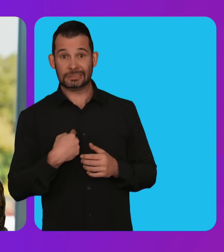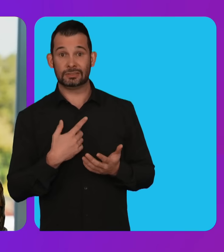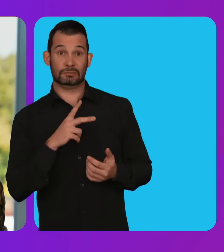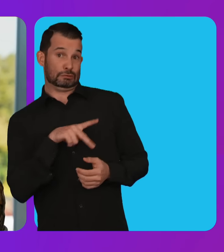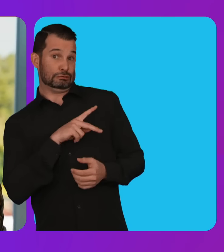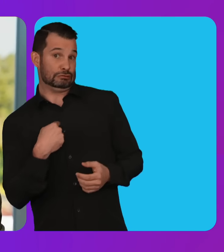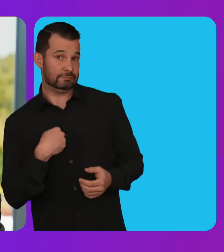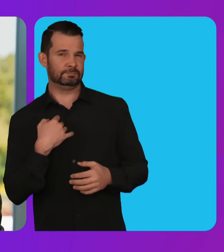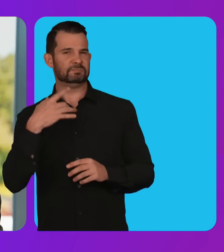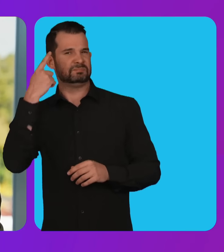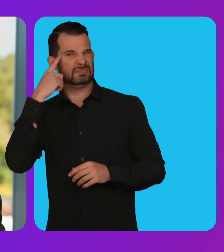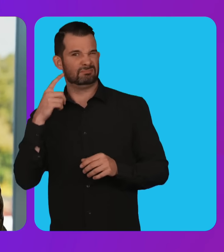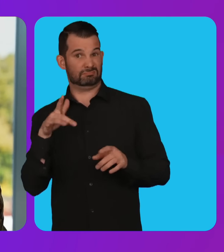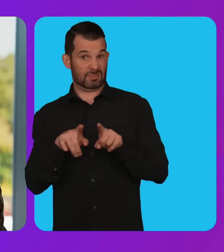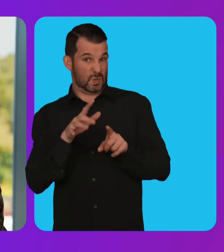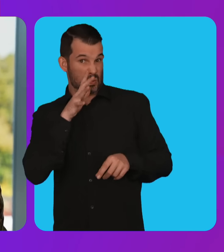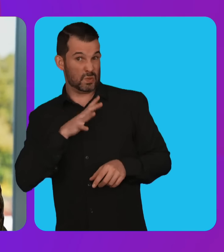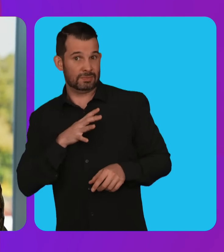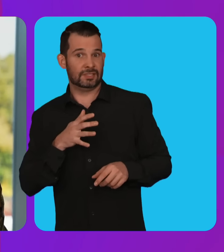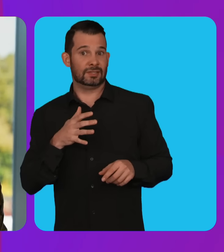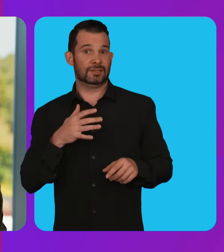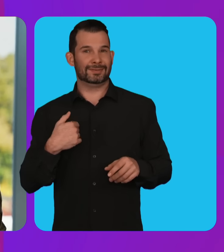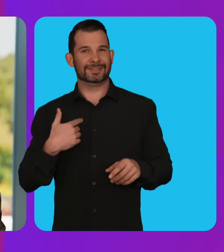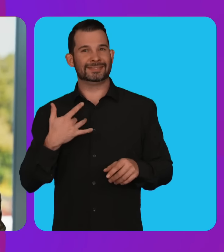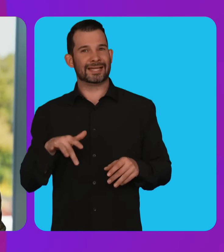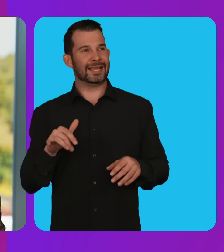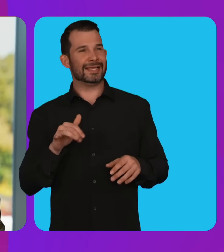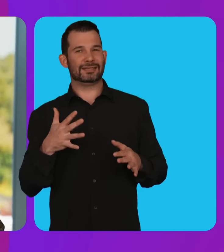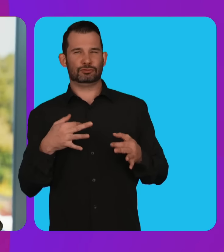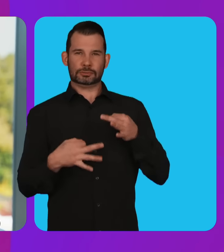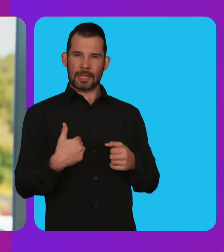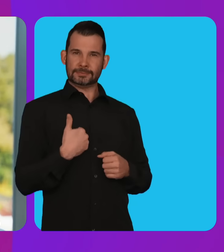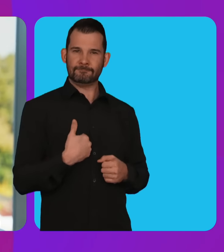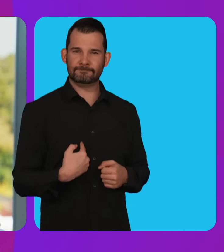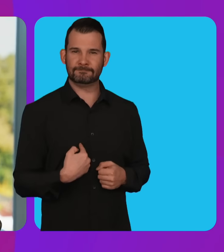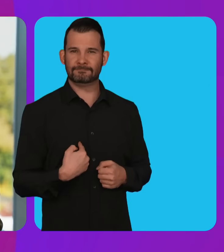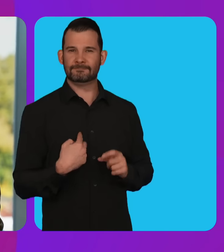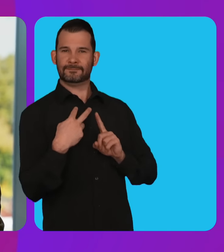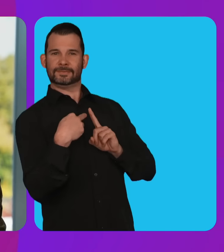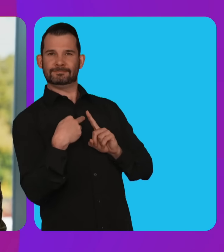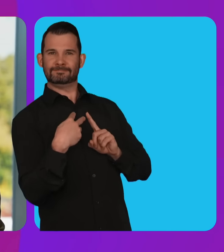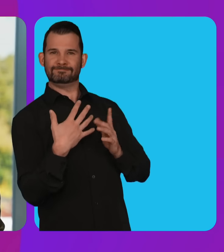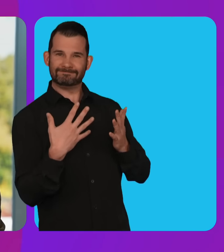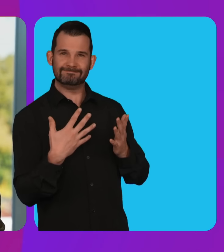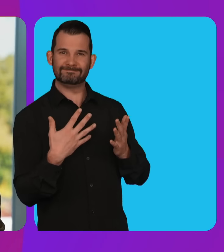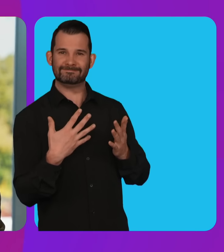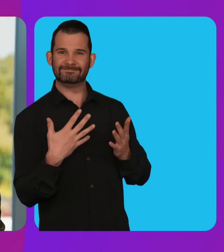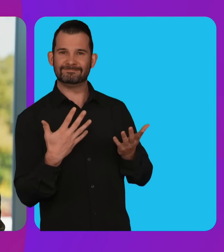I think that, as a woman, I also tend to judge myself.